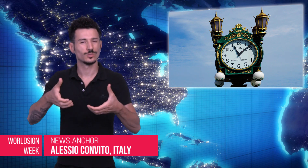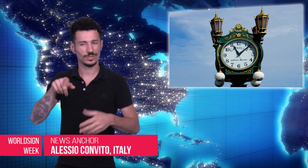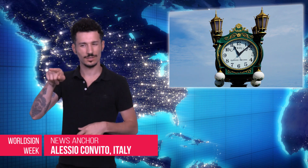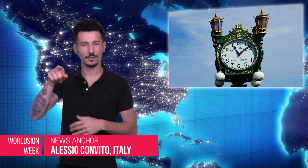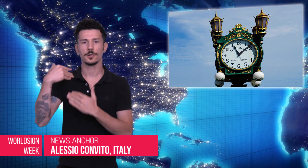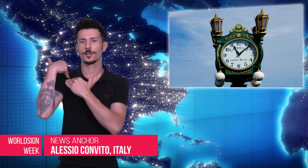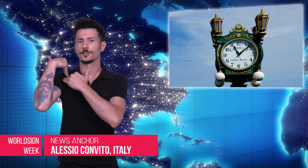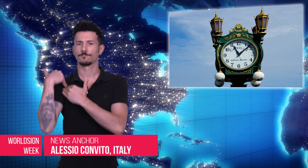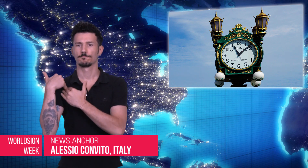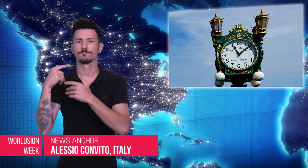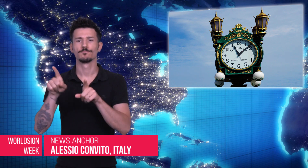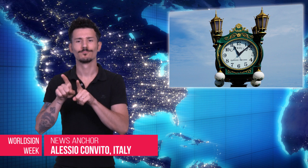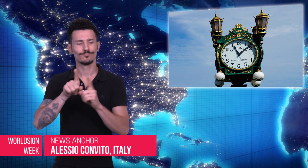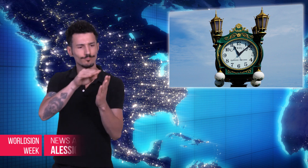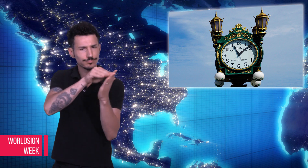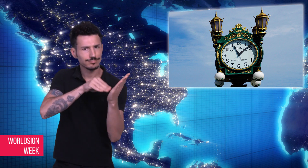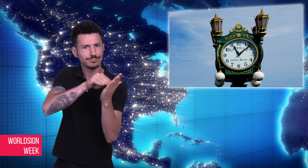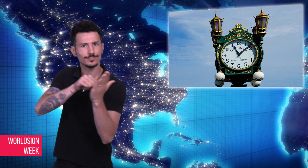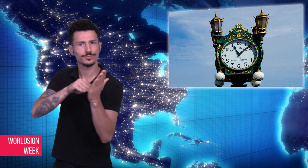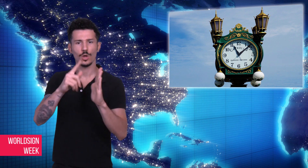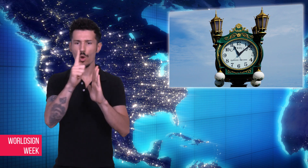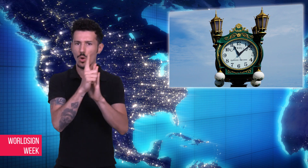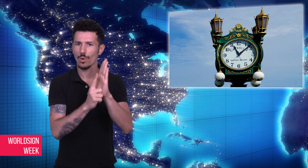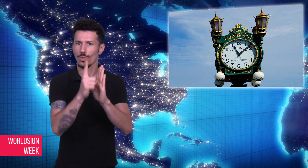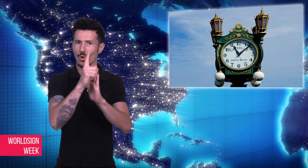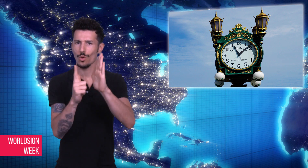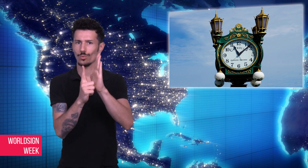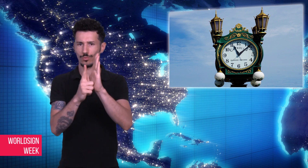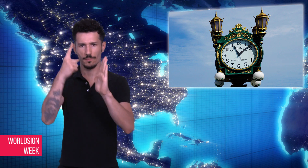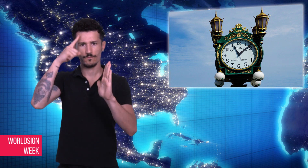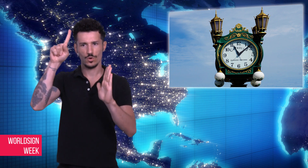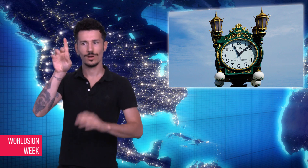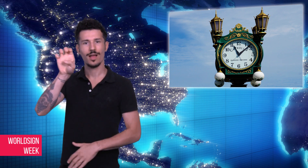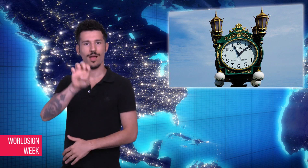Alessio: The European Commission which